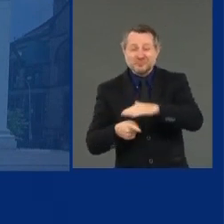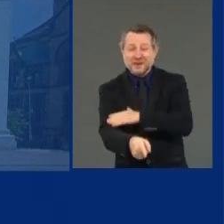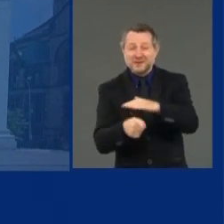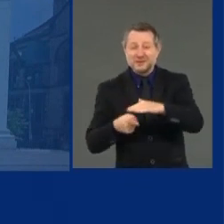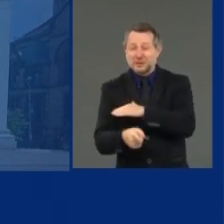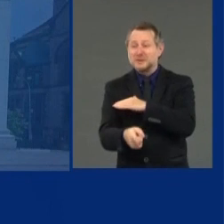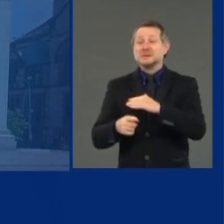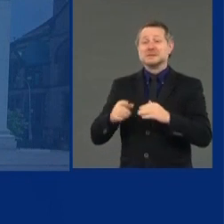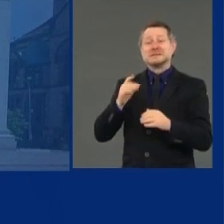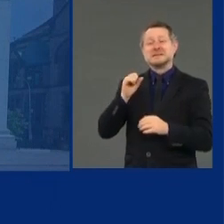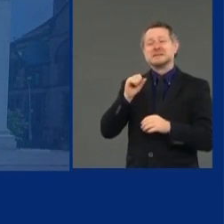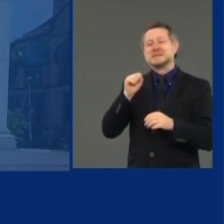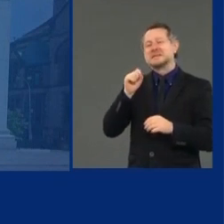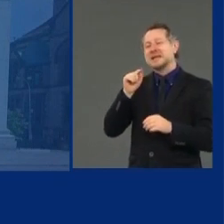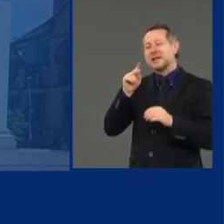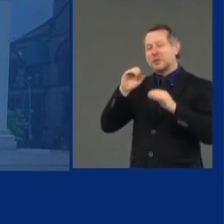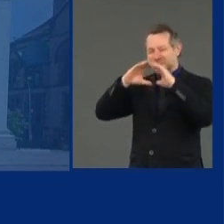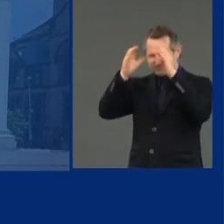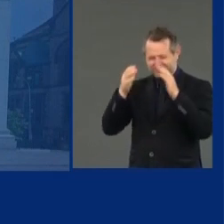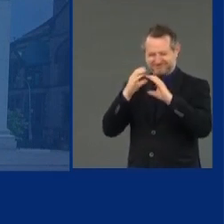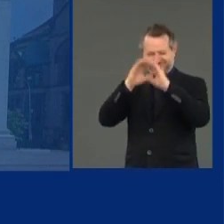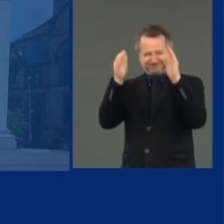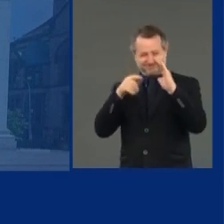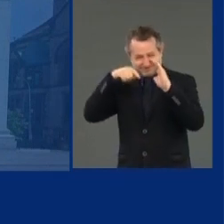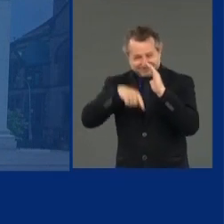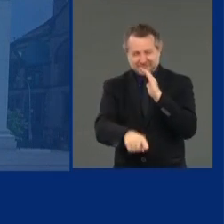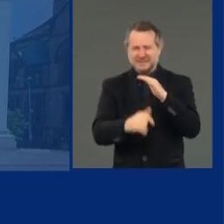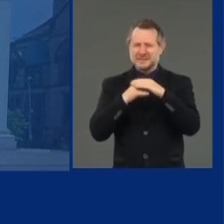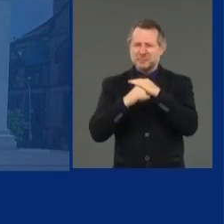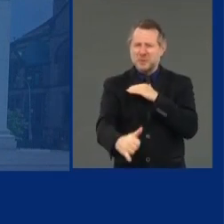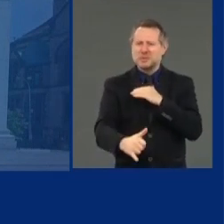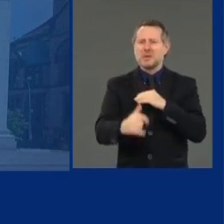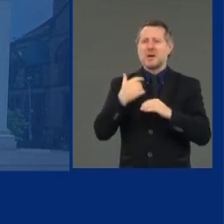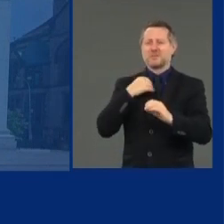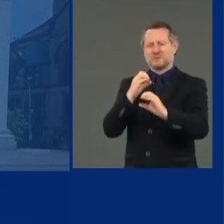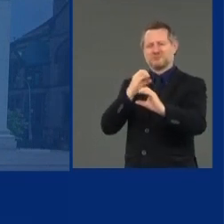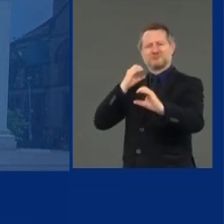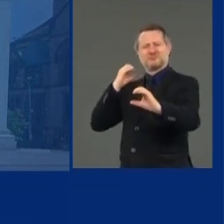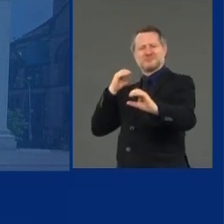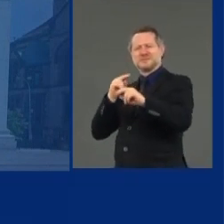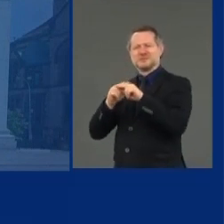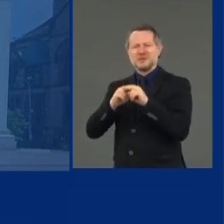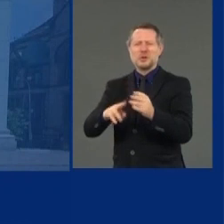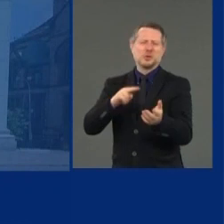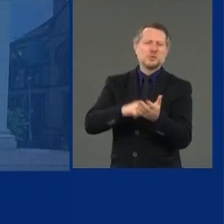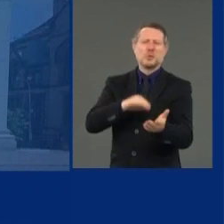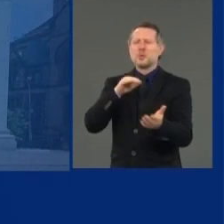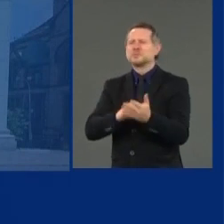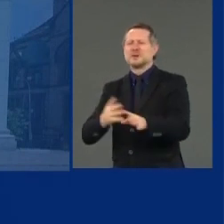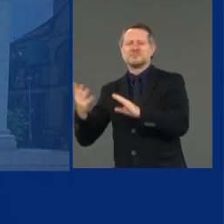THEY'RE DRIVING THE TRAINS,